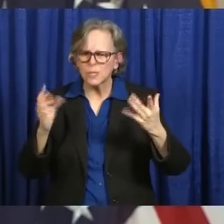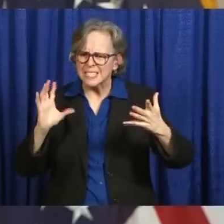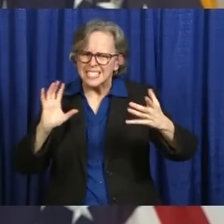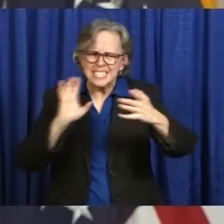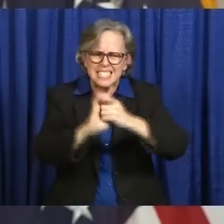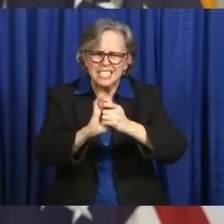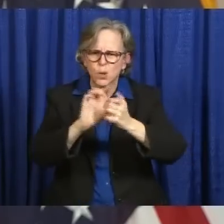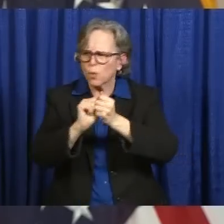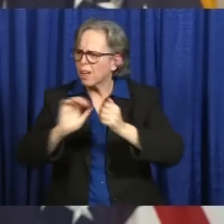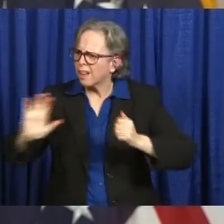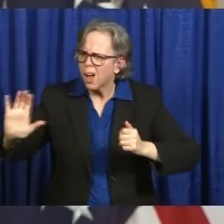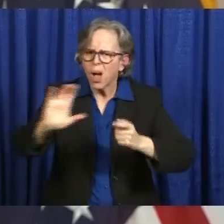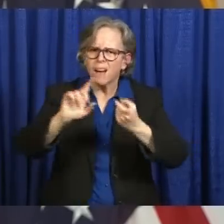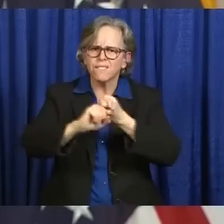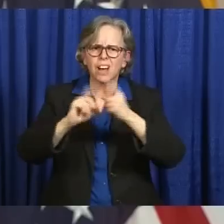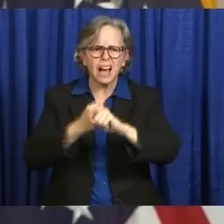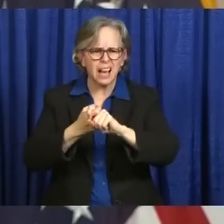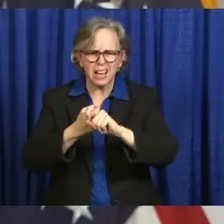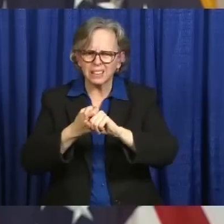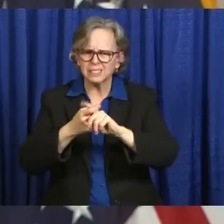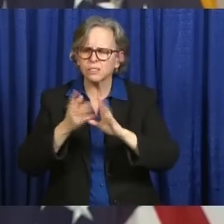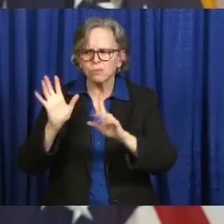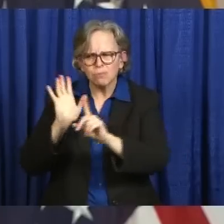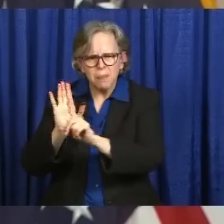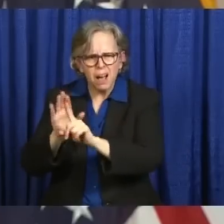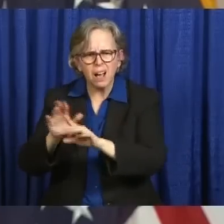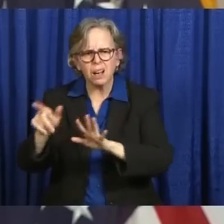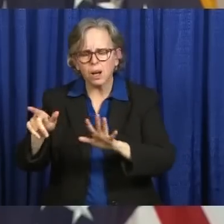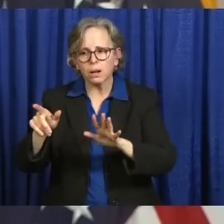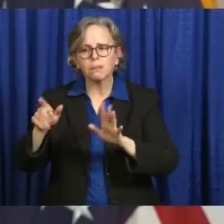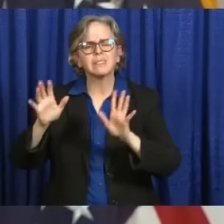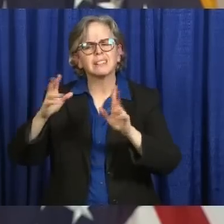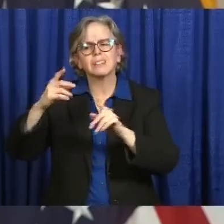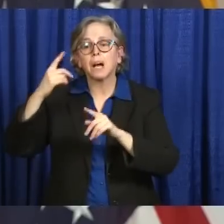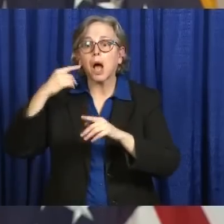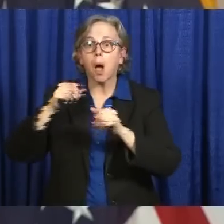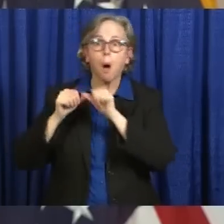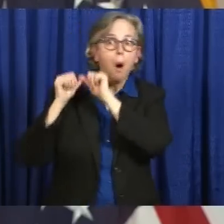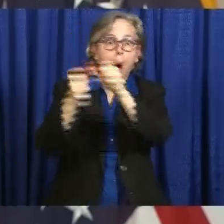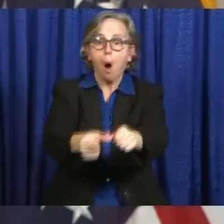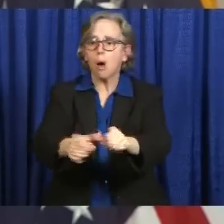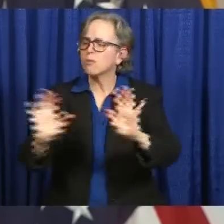OPPORTUNITIES FOR YOUR KIDS TO CONNECT WITH THEIR FRIENDS AND THEIR CLASSMATES IN NEW AND